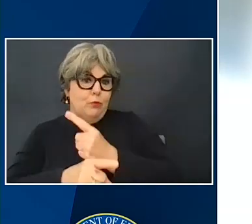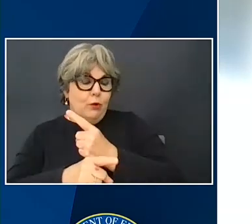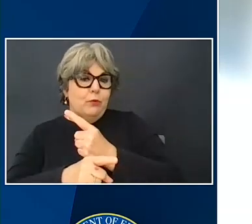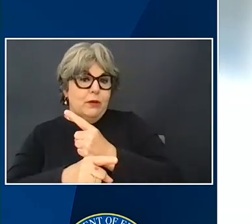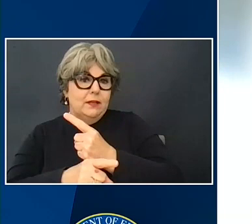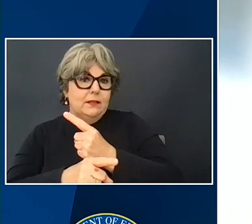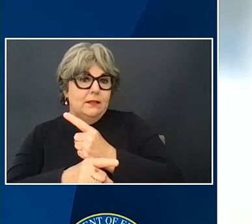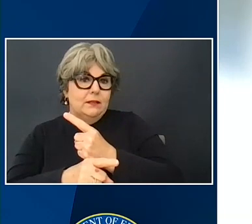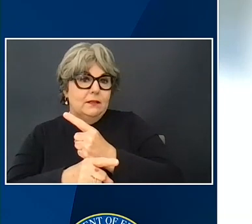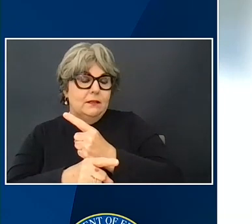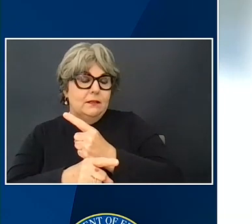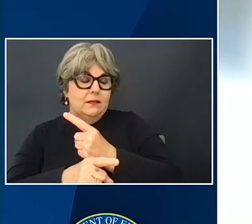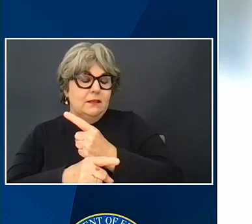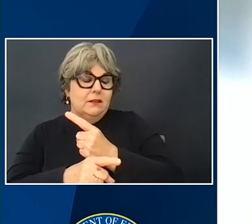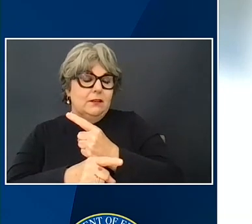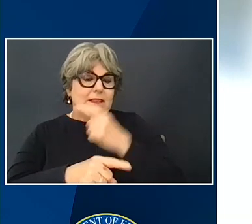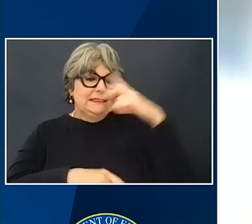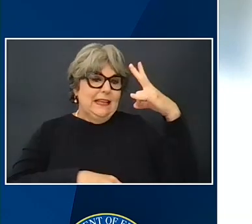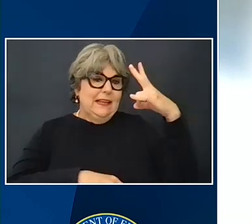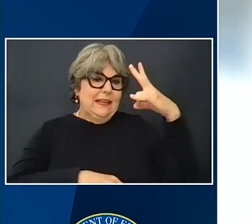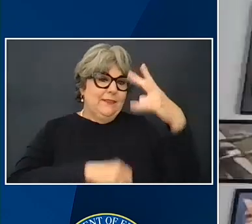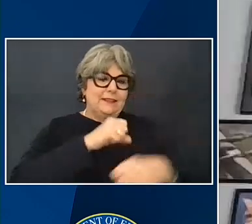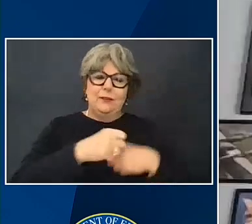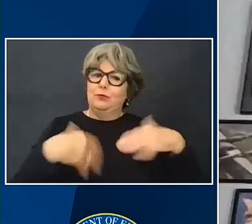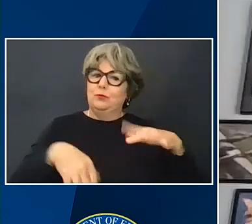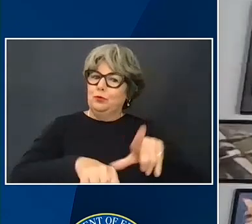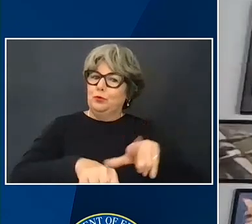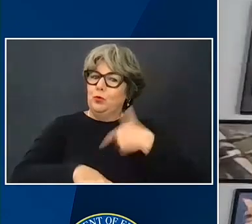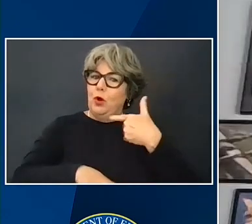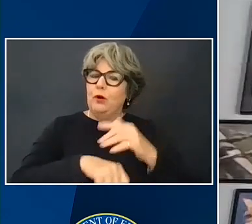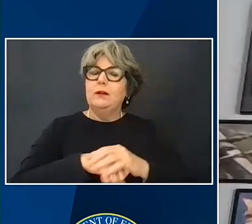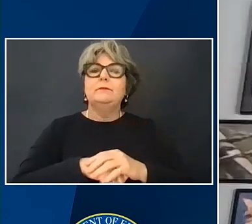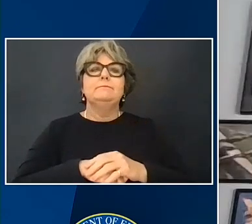seems way too long. Yeah. And I would agree and not to go back.